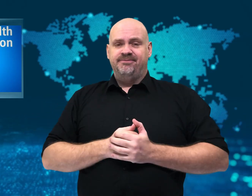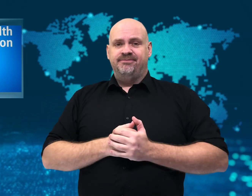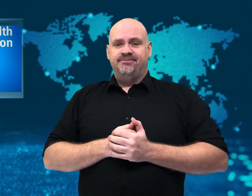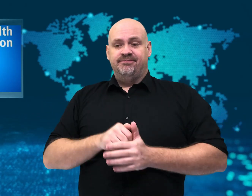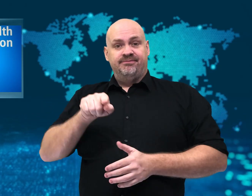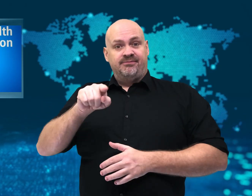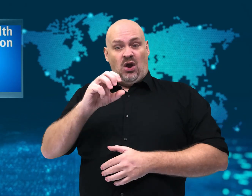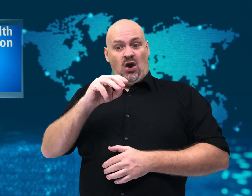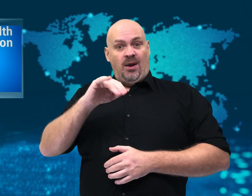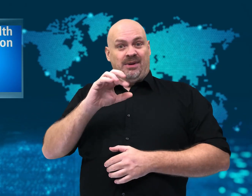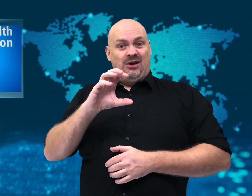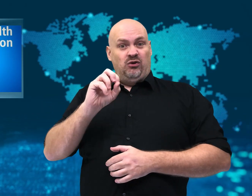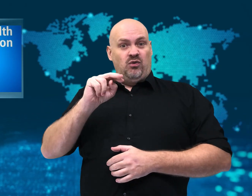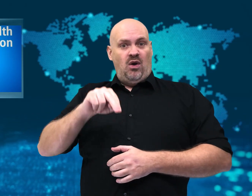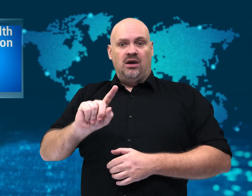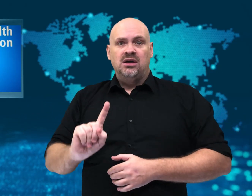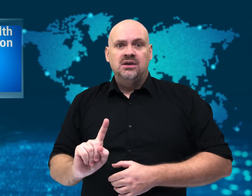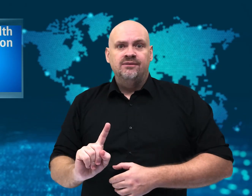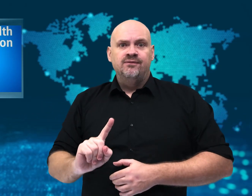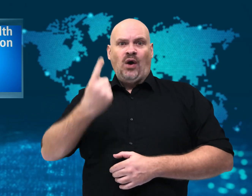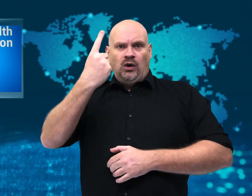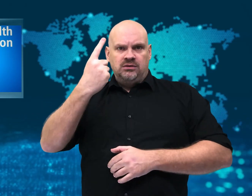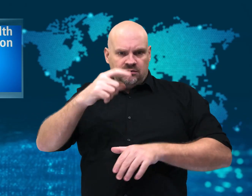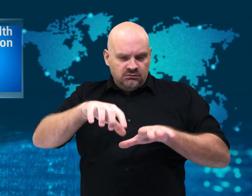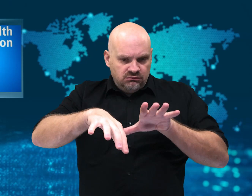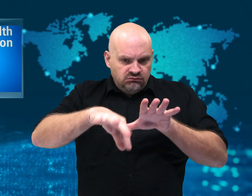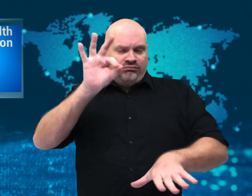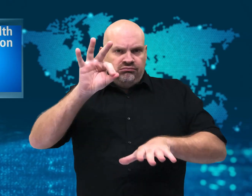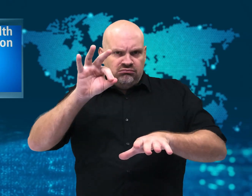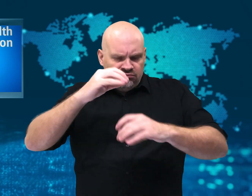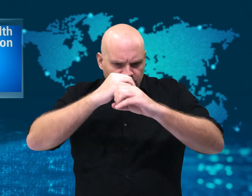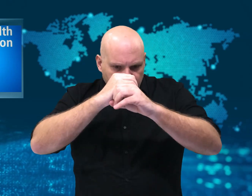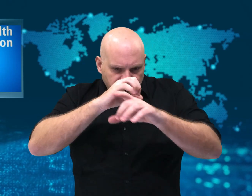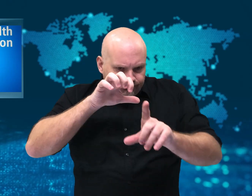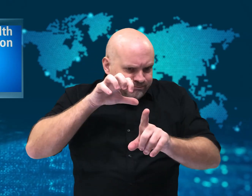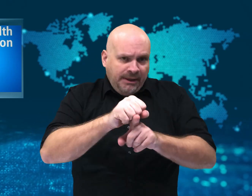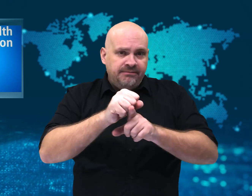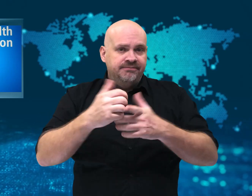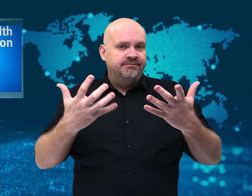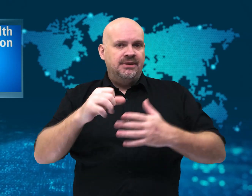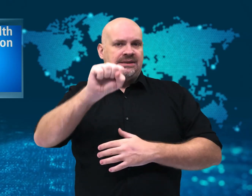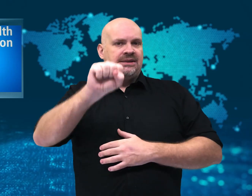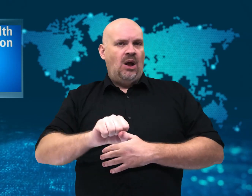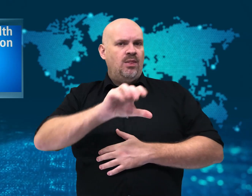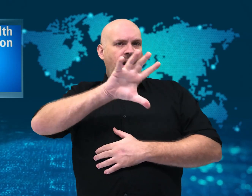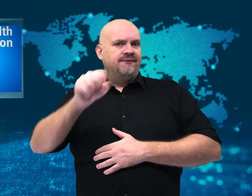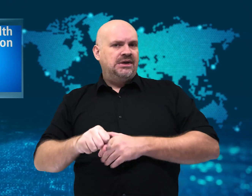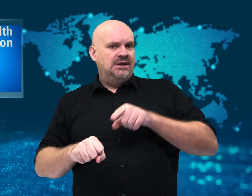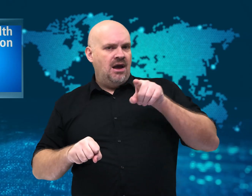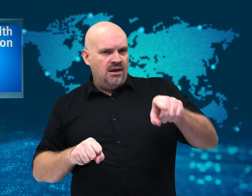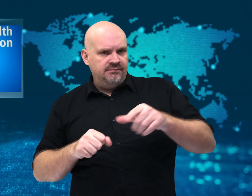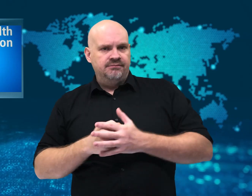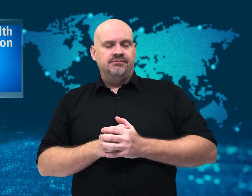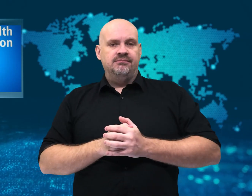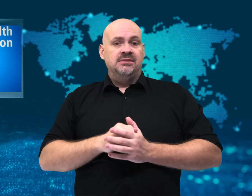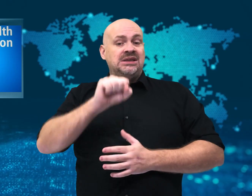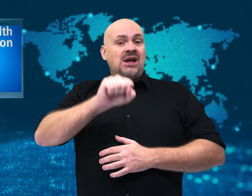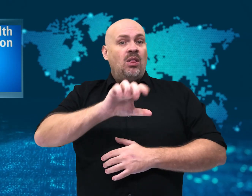The variant was first reported by South African officials.